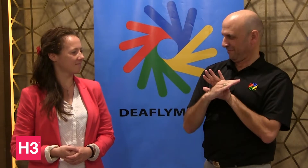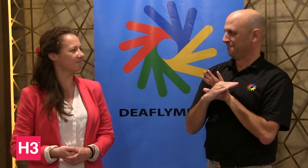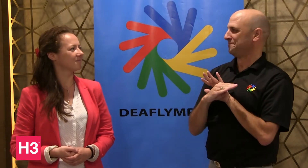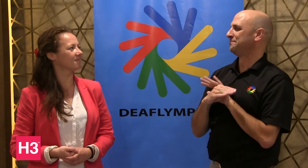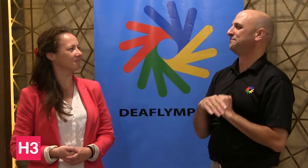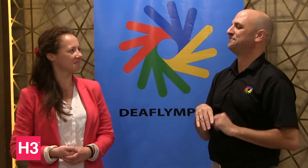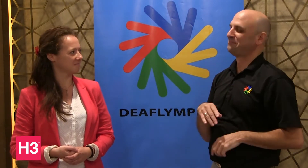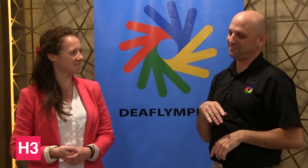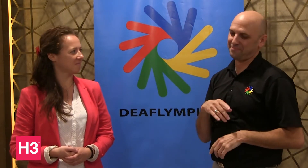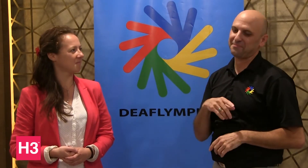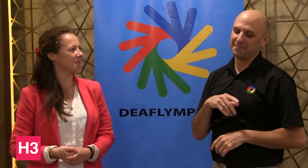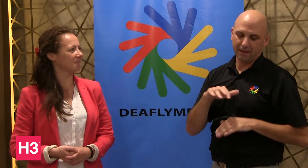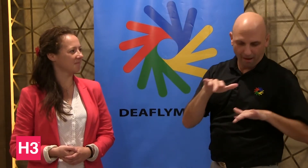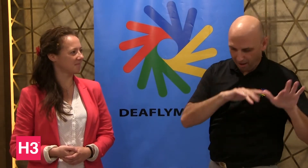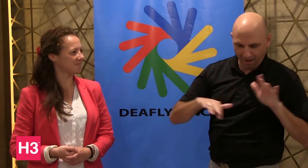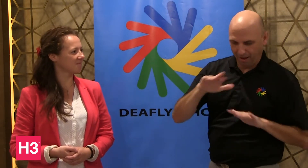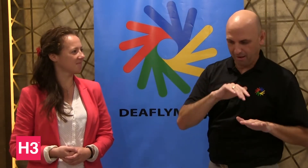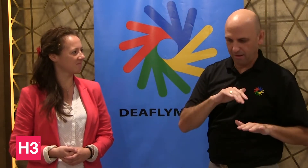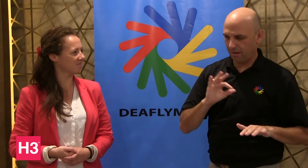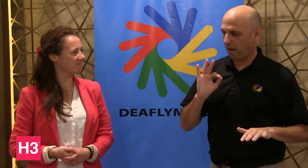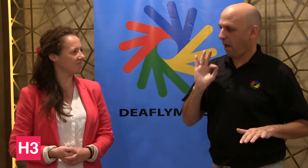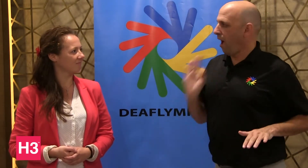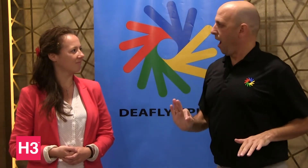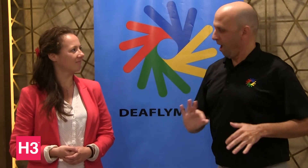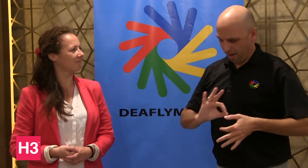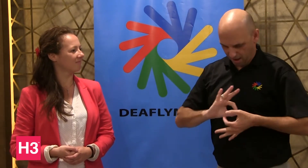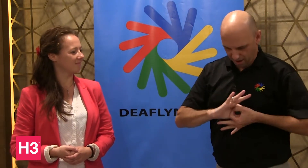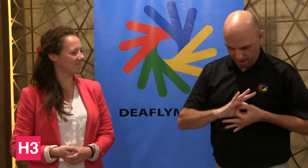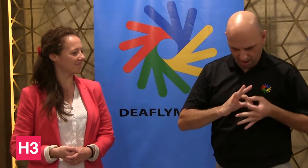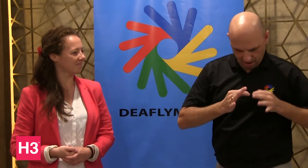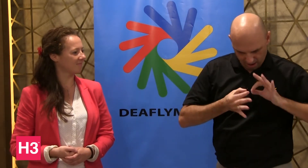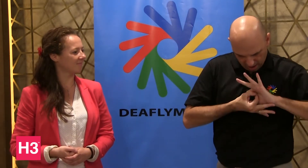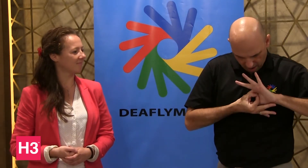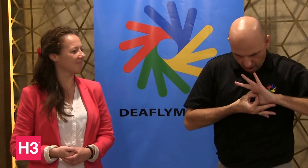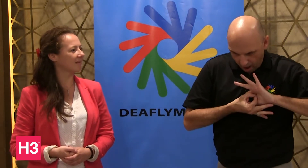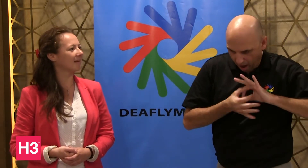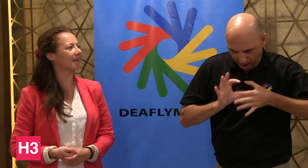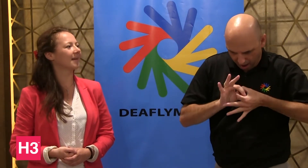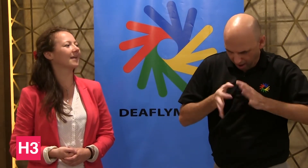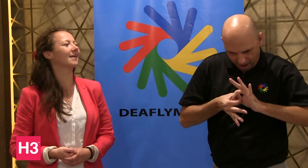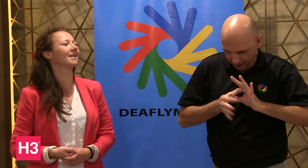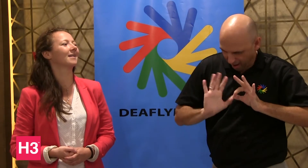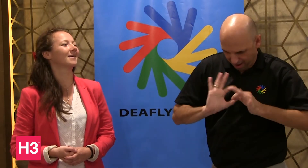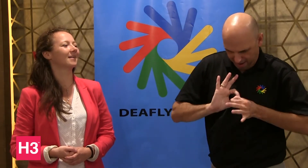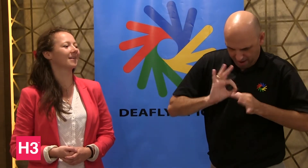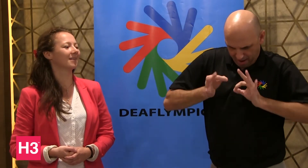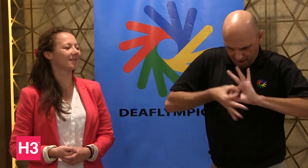Back at home and designing drafts of the logo, I experimented with transforming the sign into